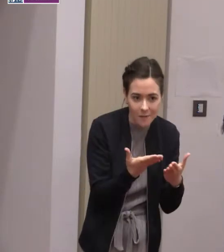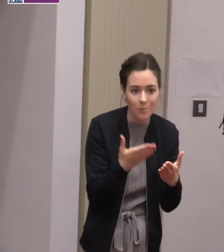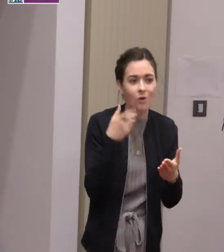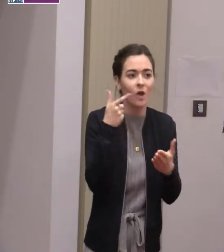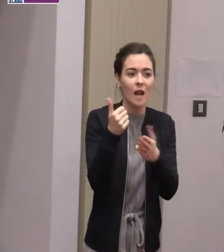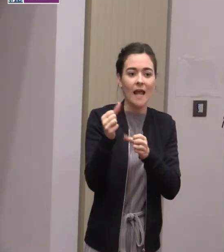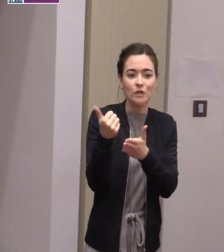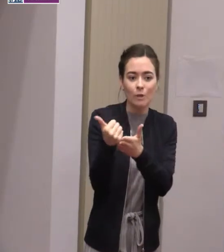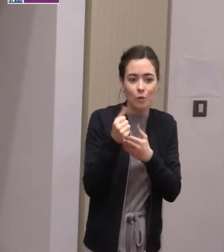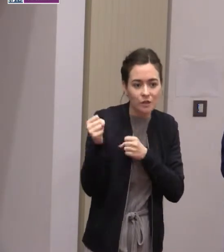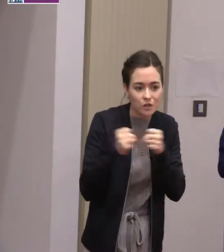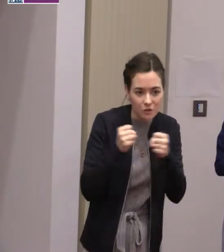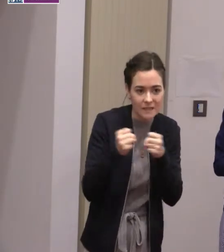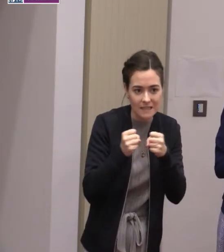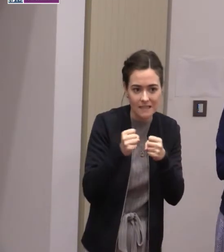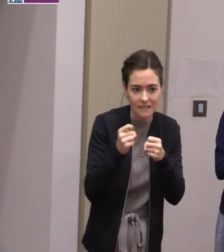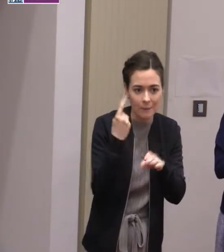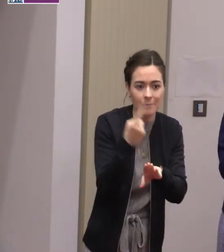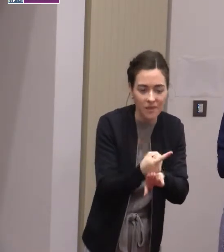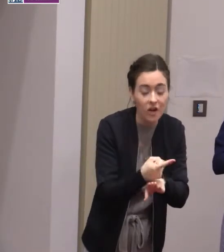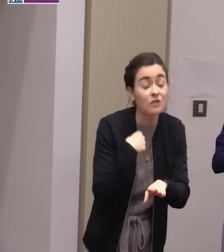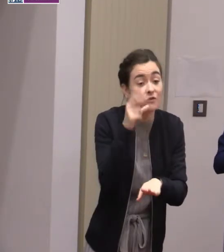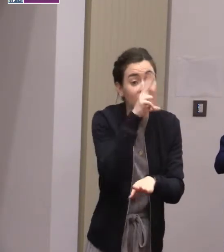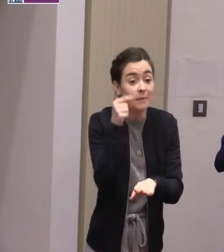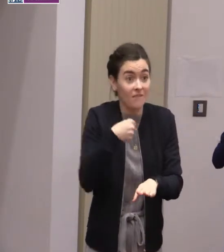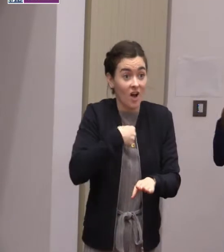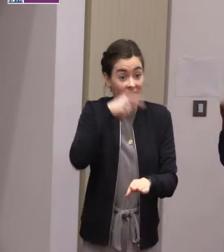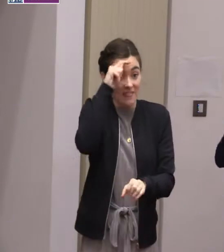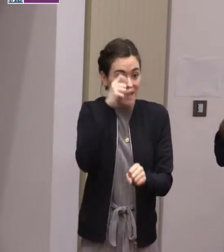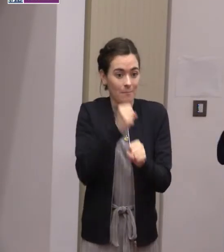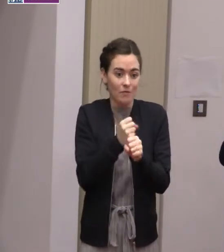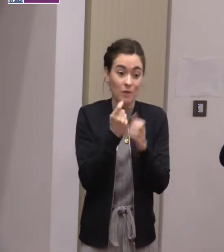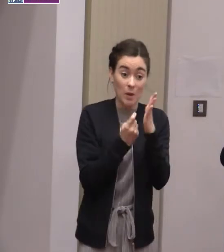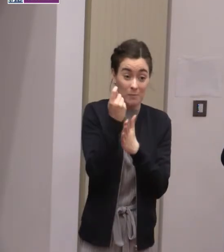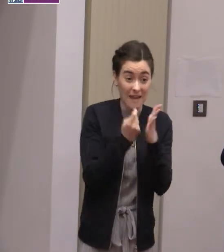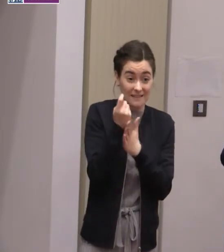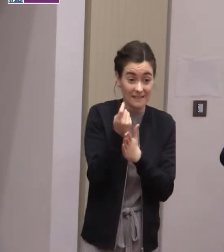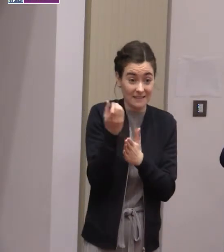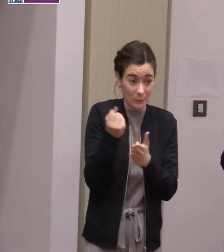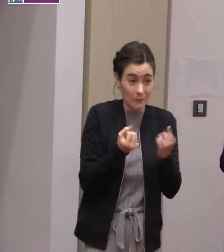services that exist, right? So think about the complaints we receive is a commission.